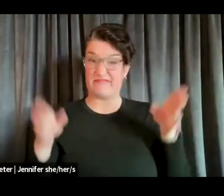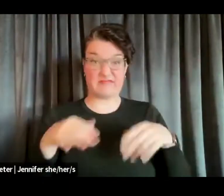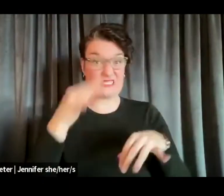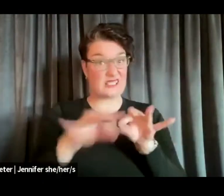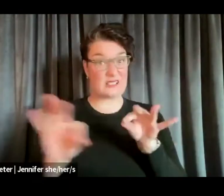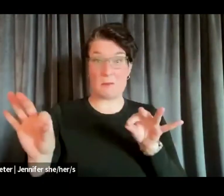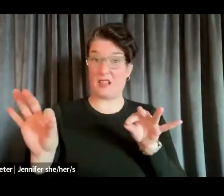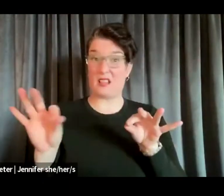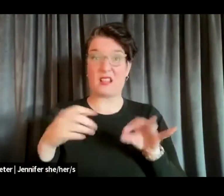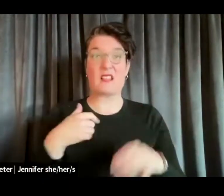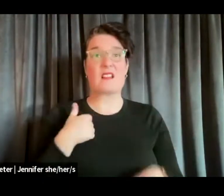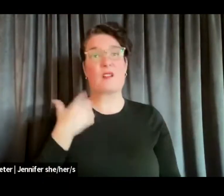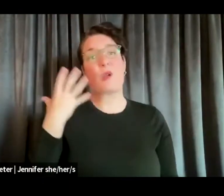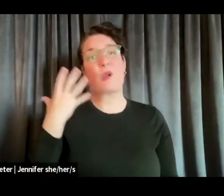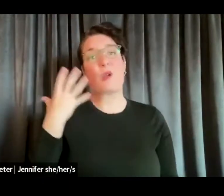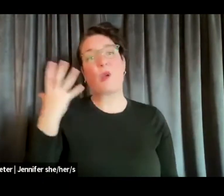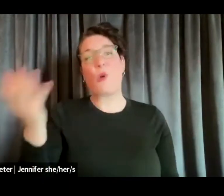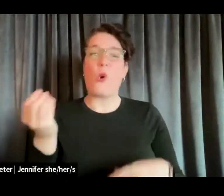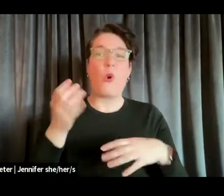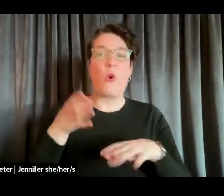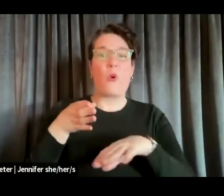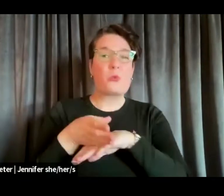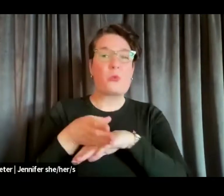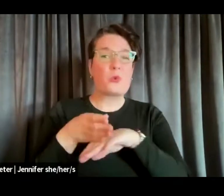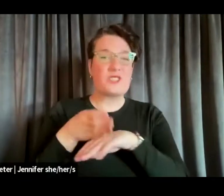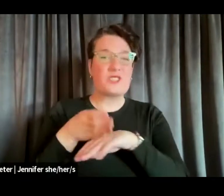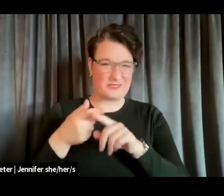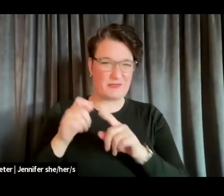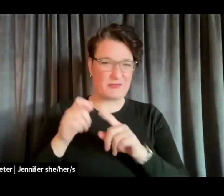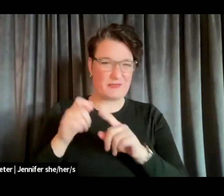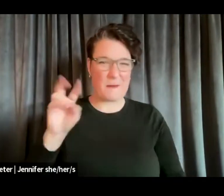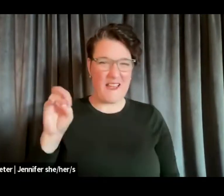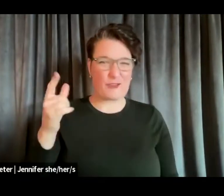go out to the woods at Evergreen and get some long pieces of wood